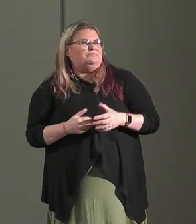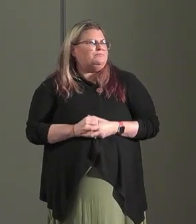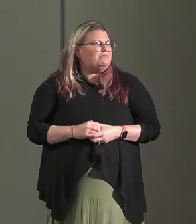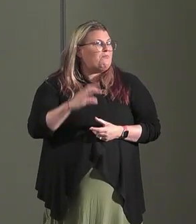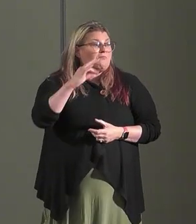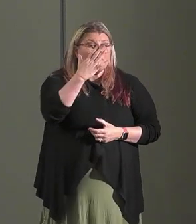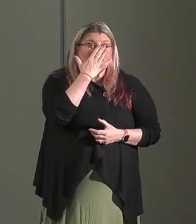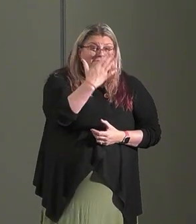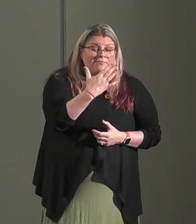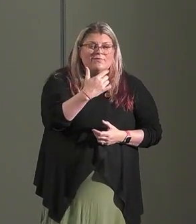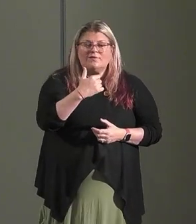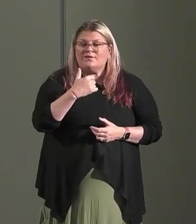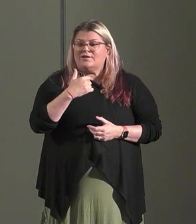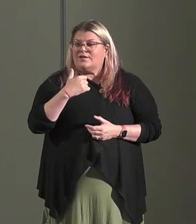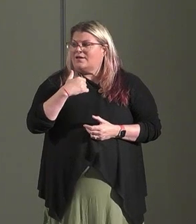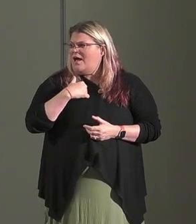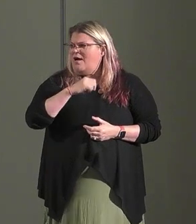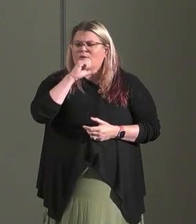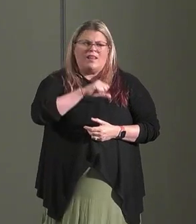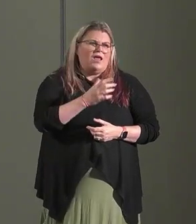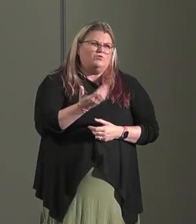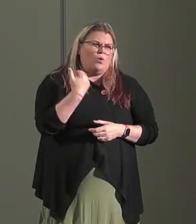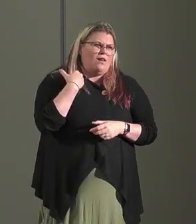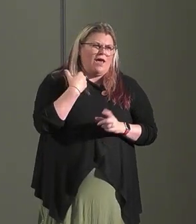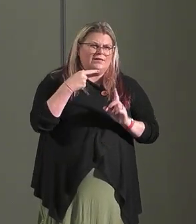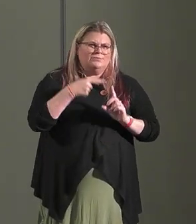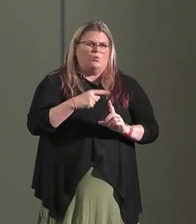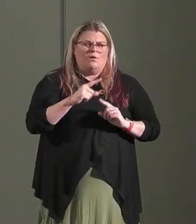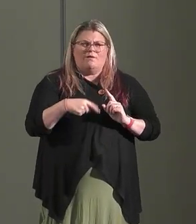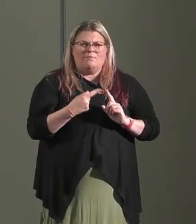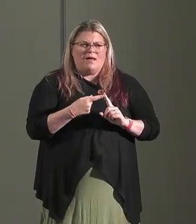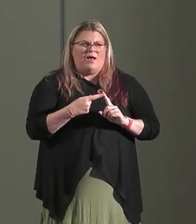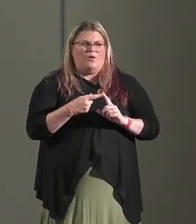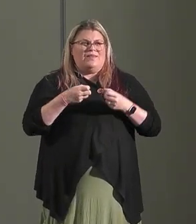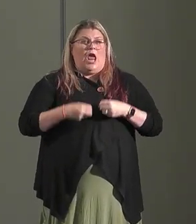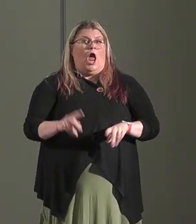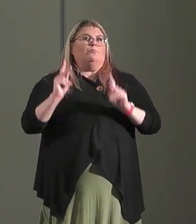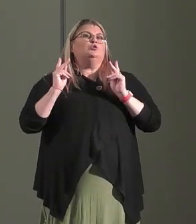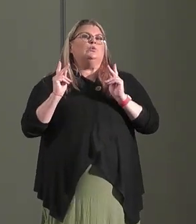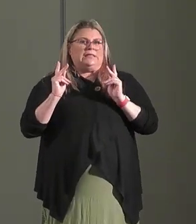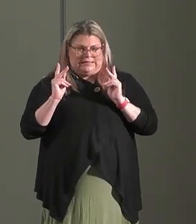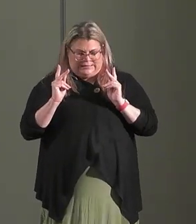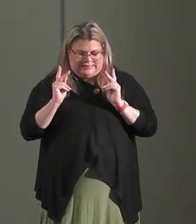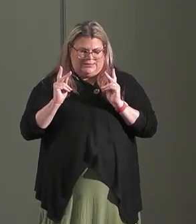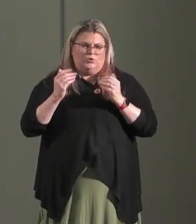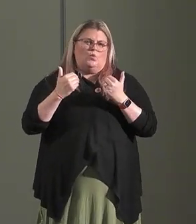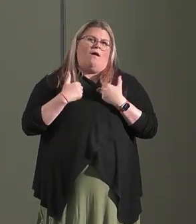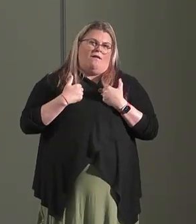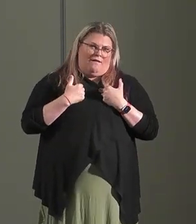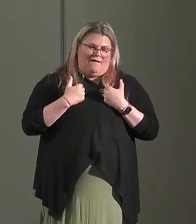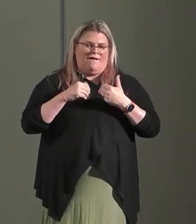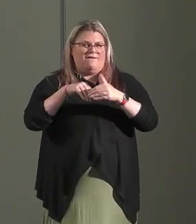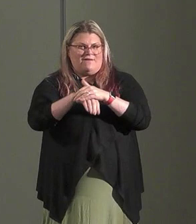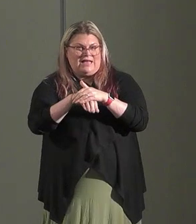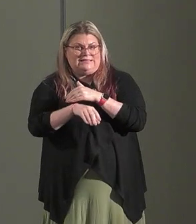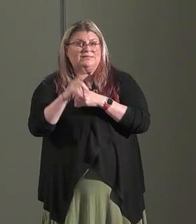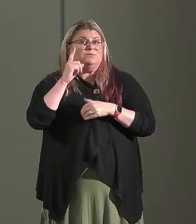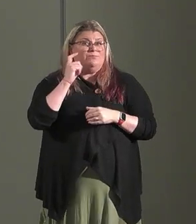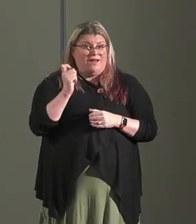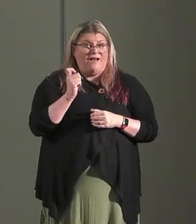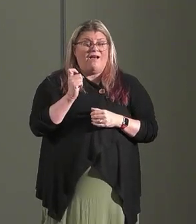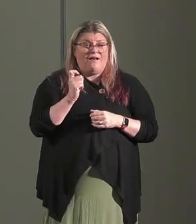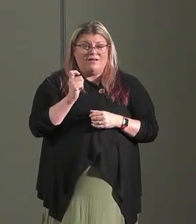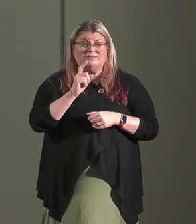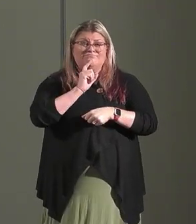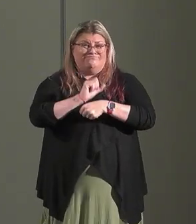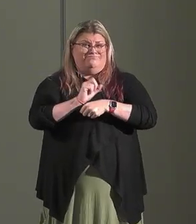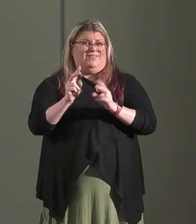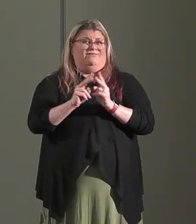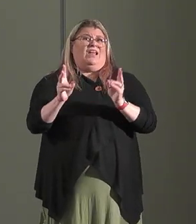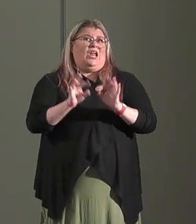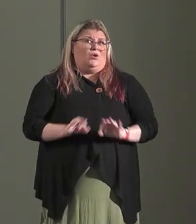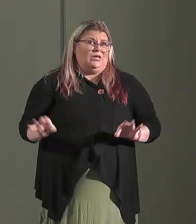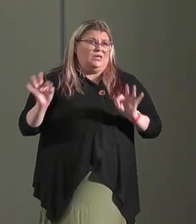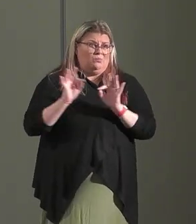Alan I loved your last point the opportunity to have access. It is very important. And my